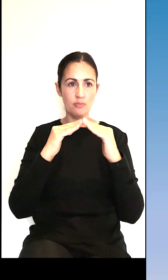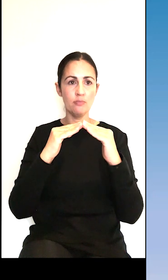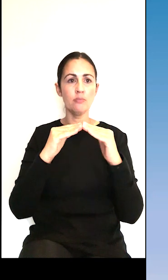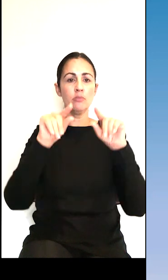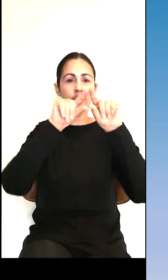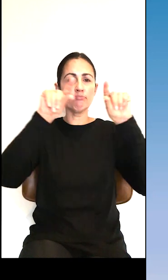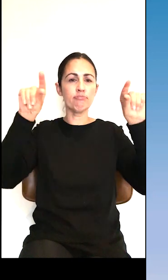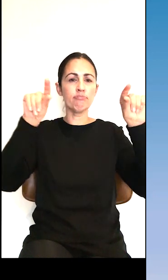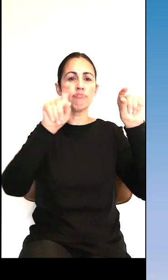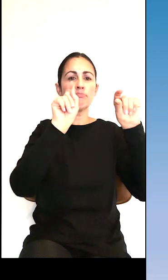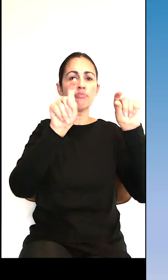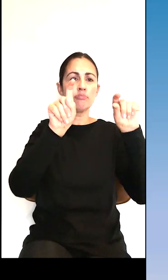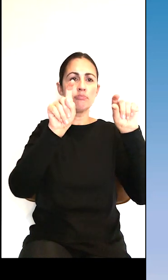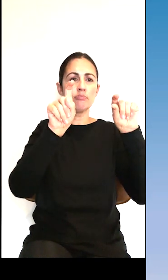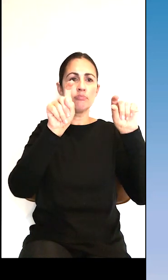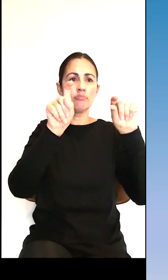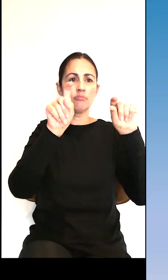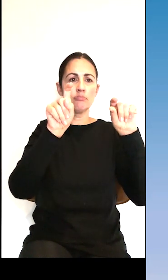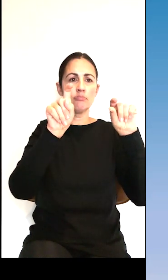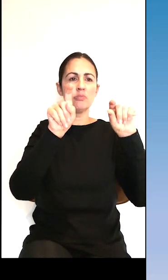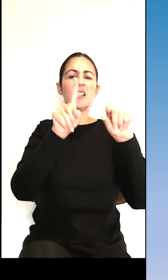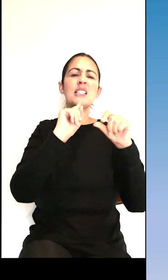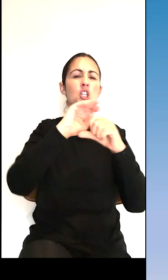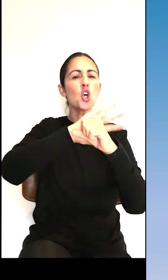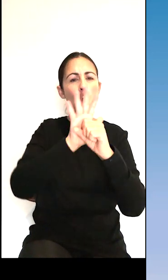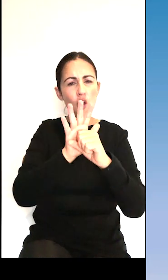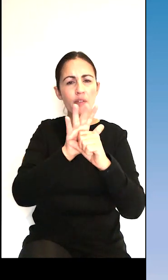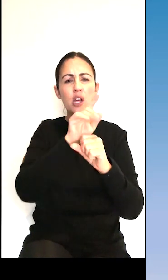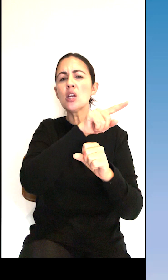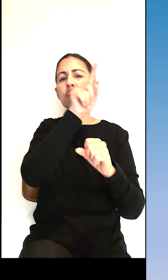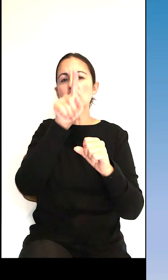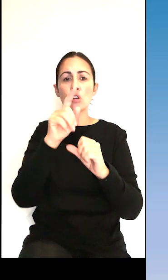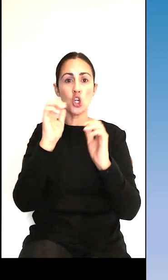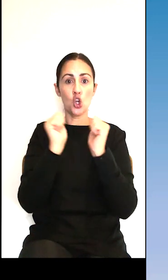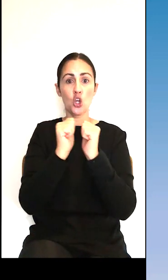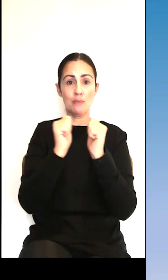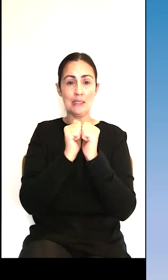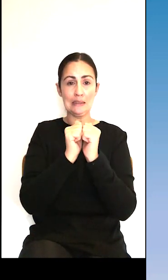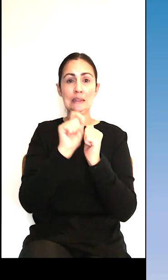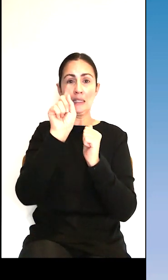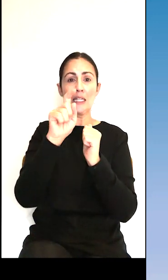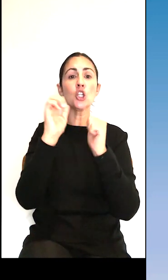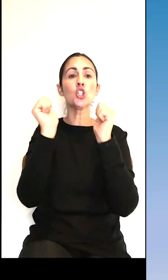You can see Record Home. You can see Covid-19 dashboard and you can also see the document section. When you click on Documents,